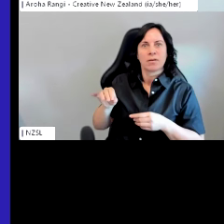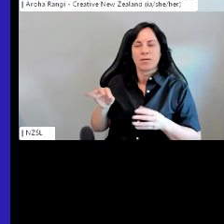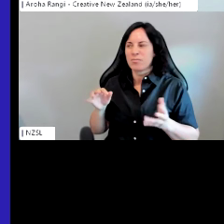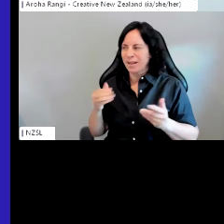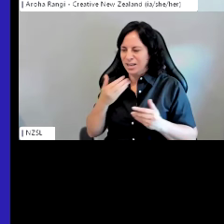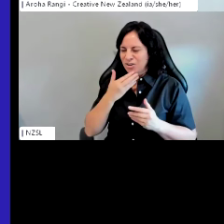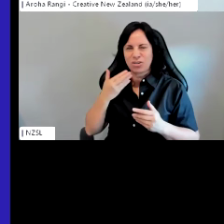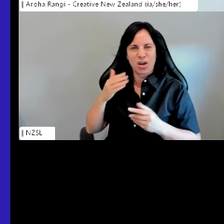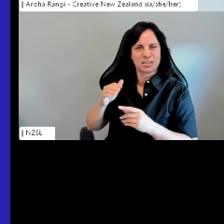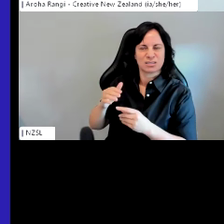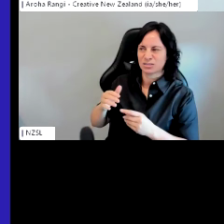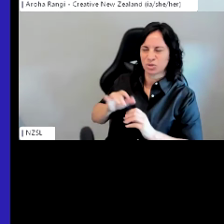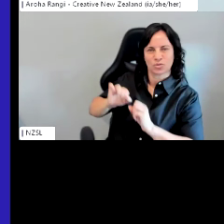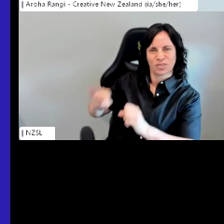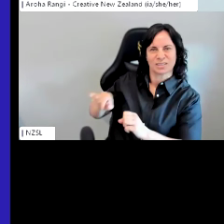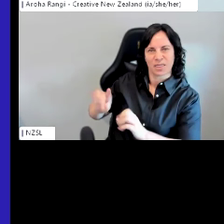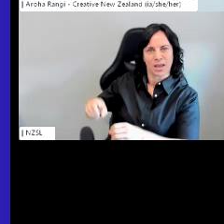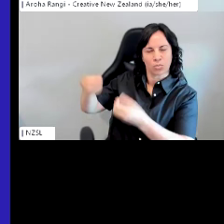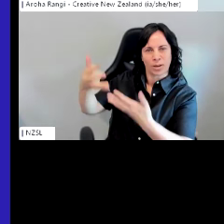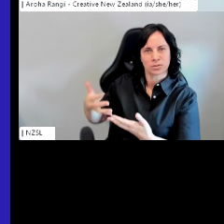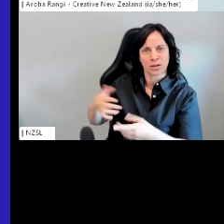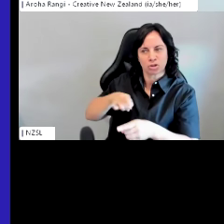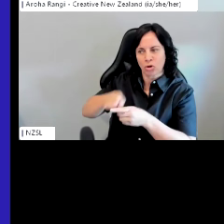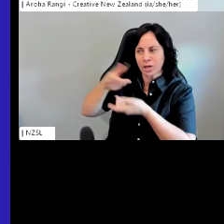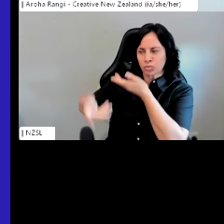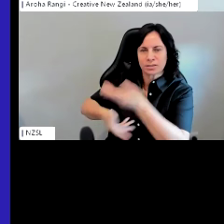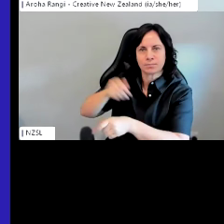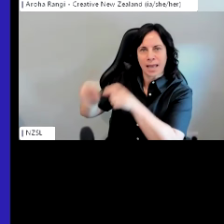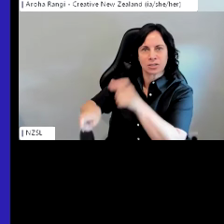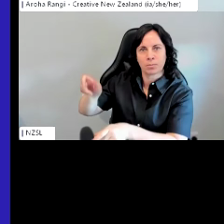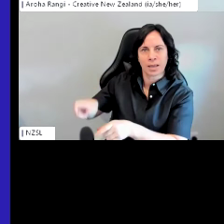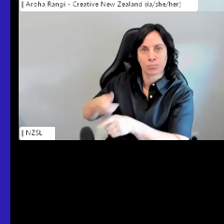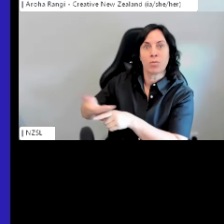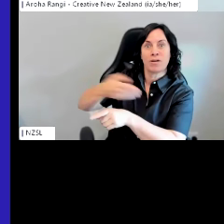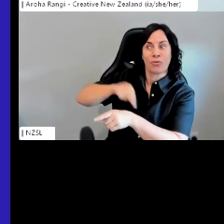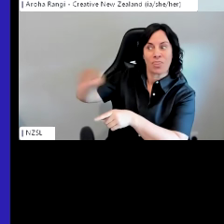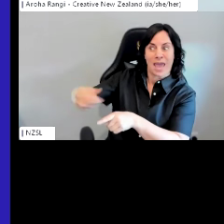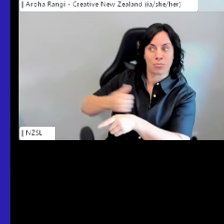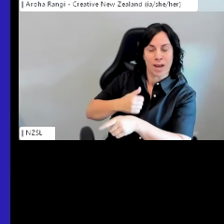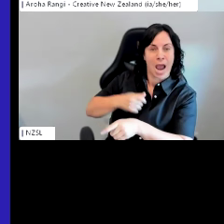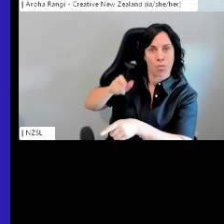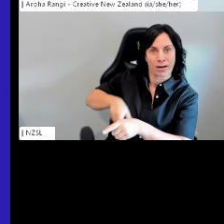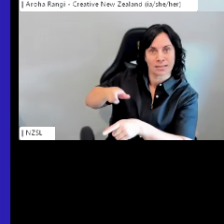uh in order to try and um tell the people who we already had what's on next. That seems crazy. And